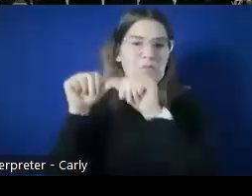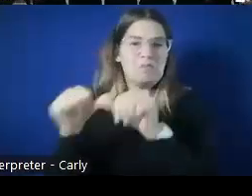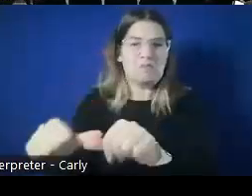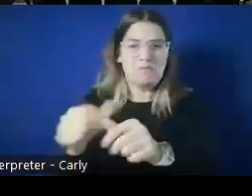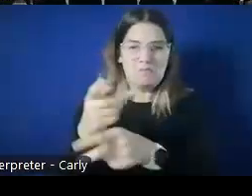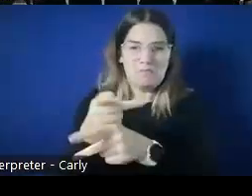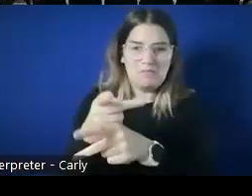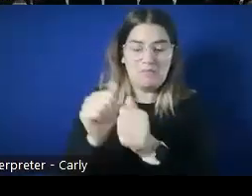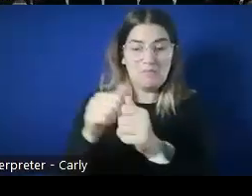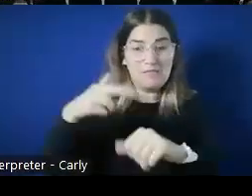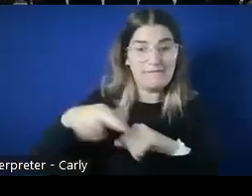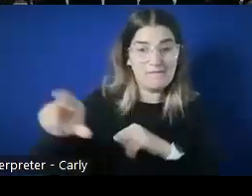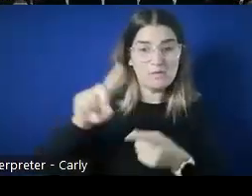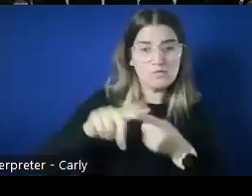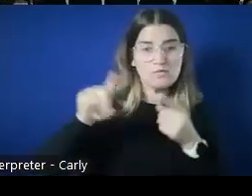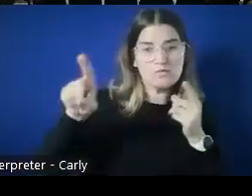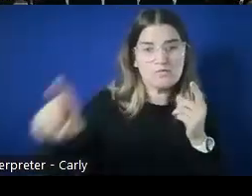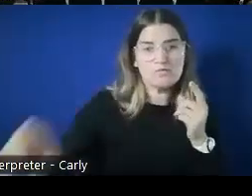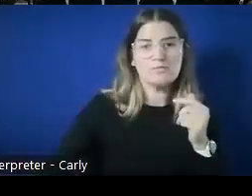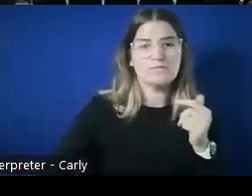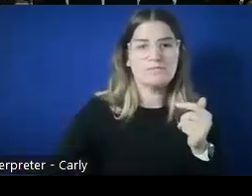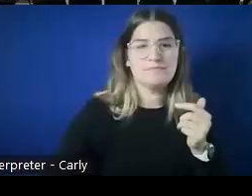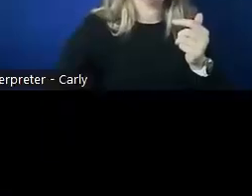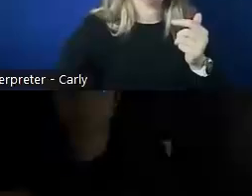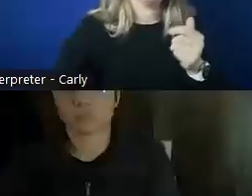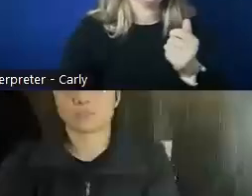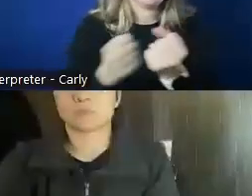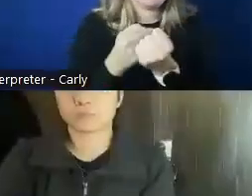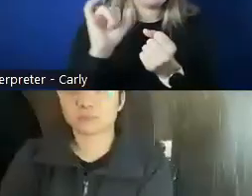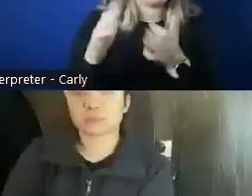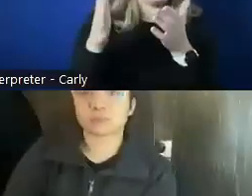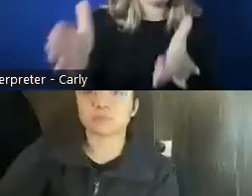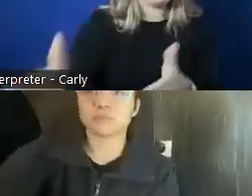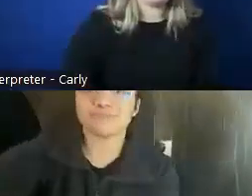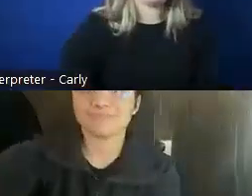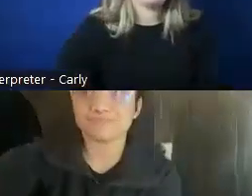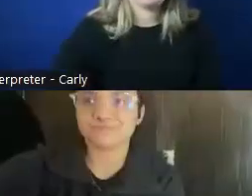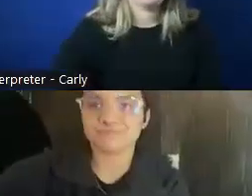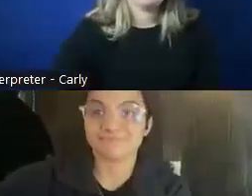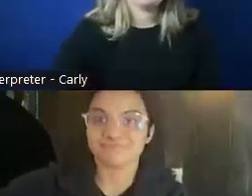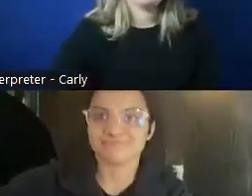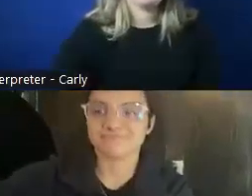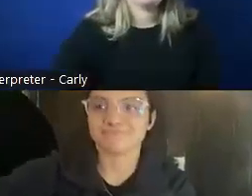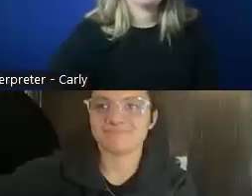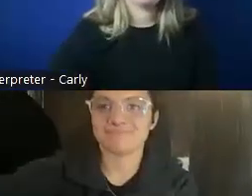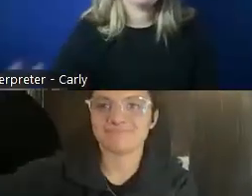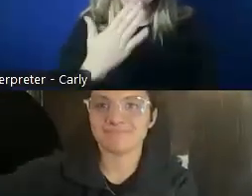referrals to partial um and supporting them that way great thank you so I we got a question in the